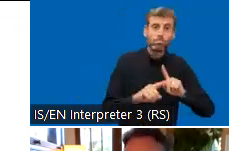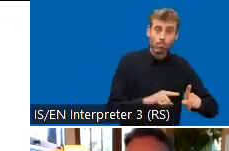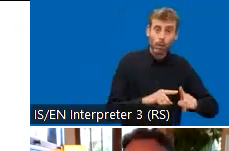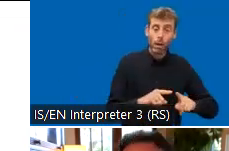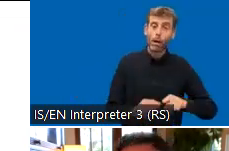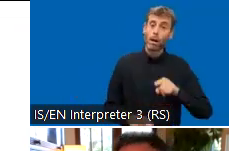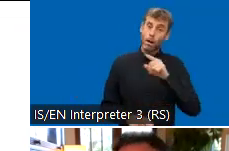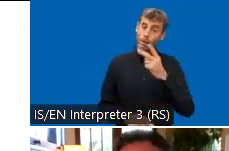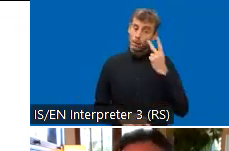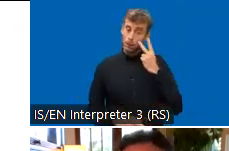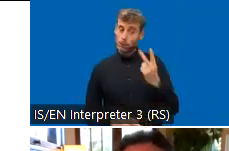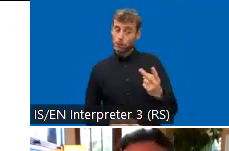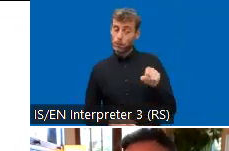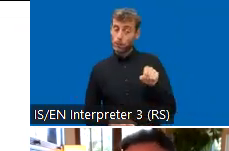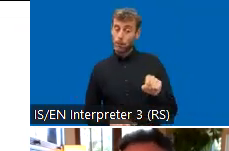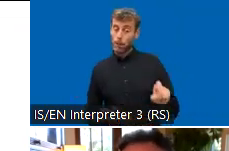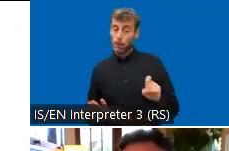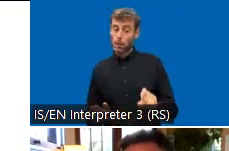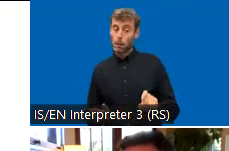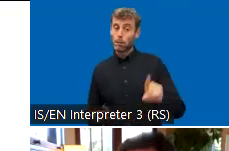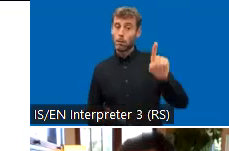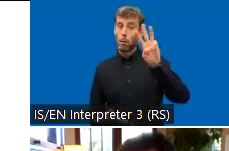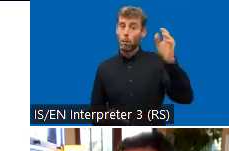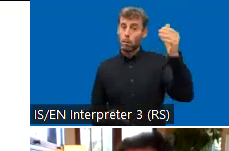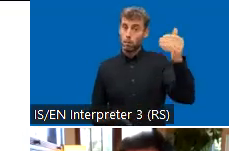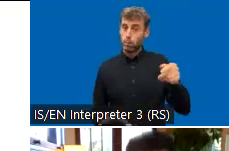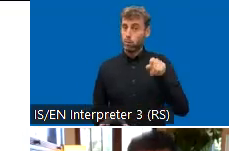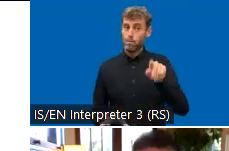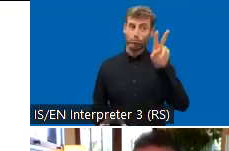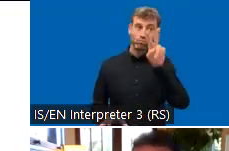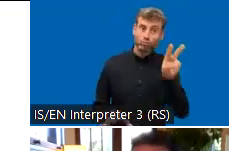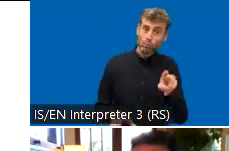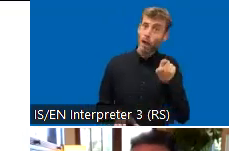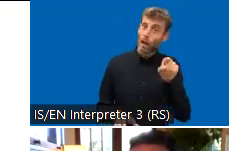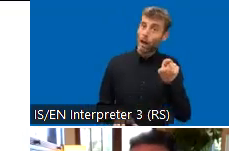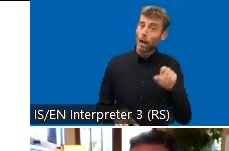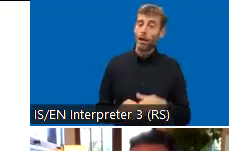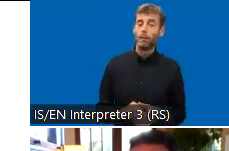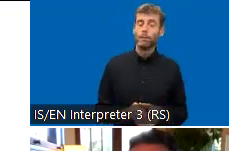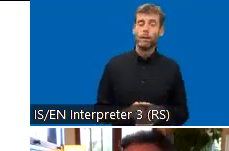ongoing, so all the information that you are seeing with this event today will be linked